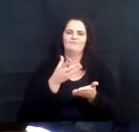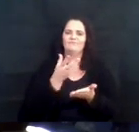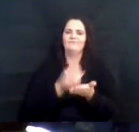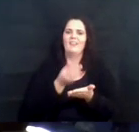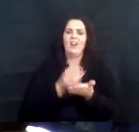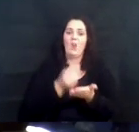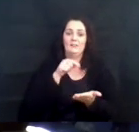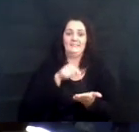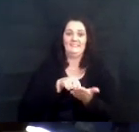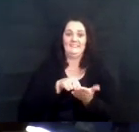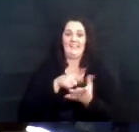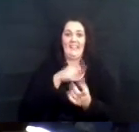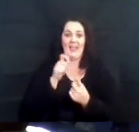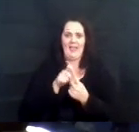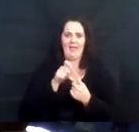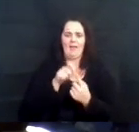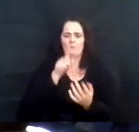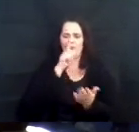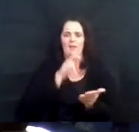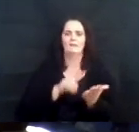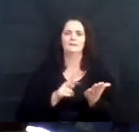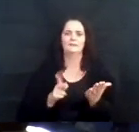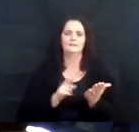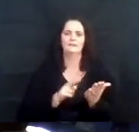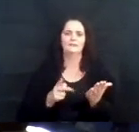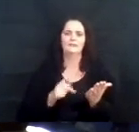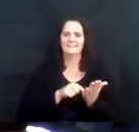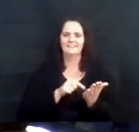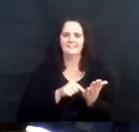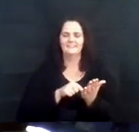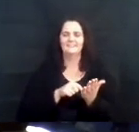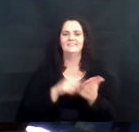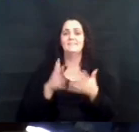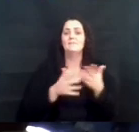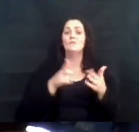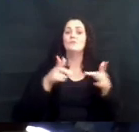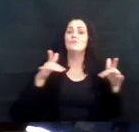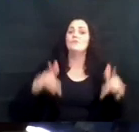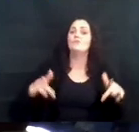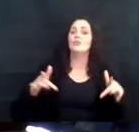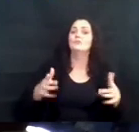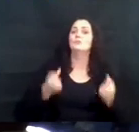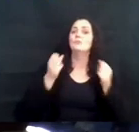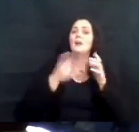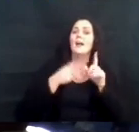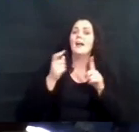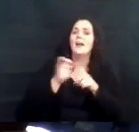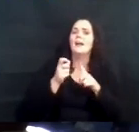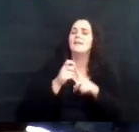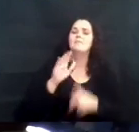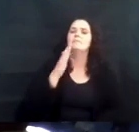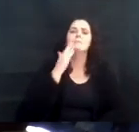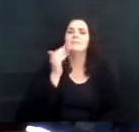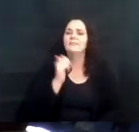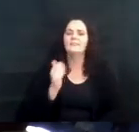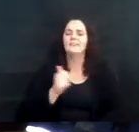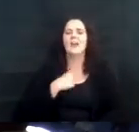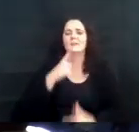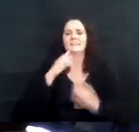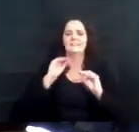So, even if you haven't yet gotten the app, there's a number of different ways that you can participate here with us this morning and I'll take you through those processes.